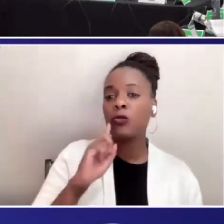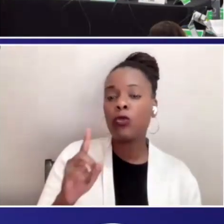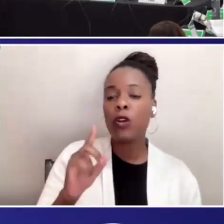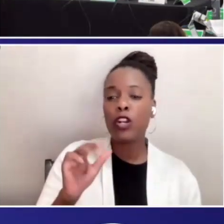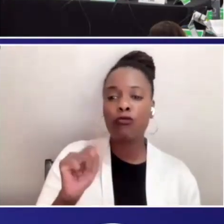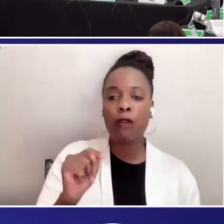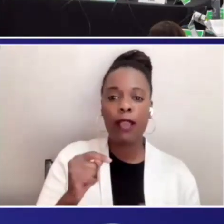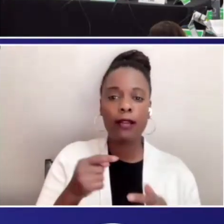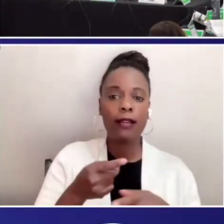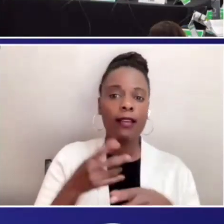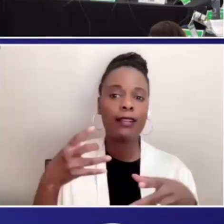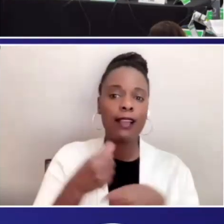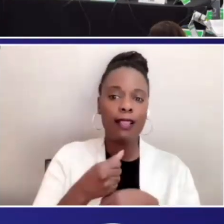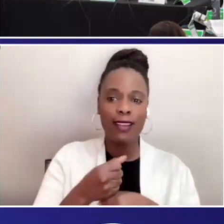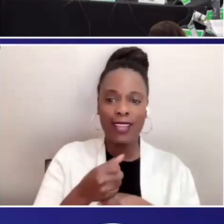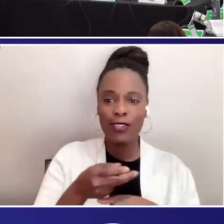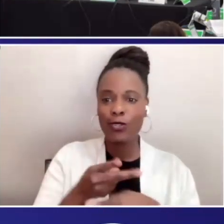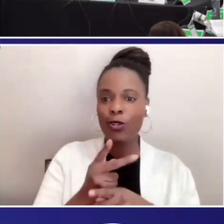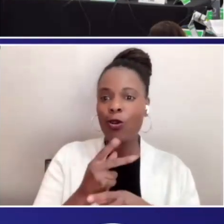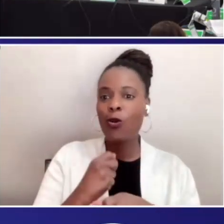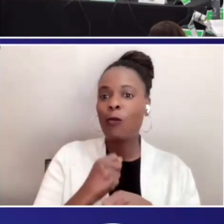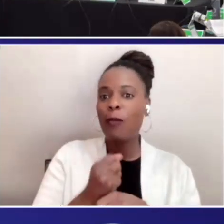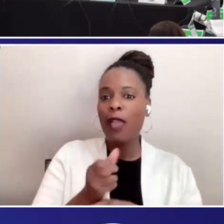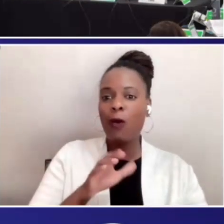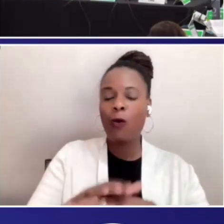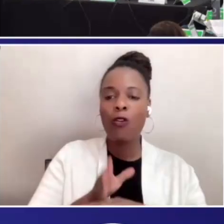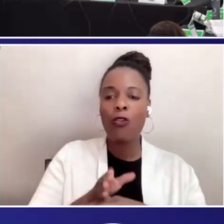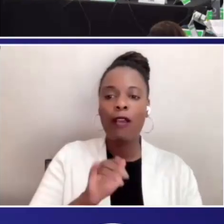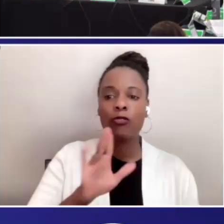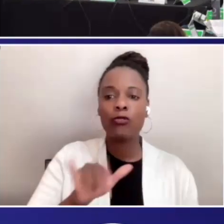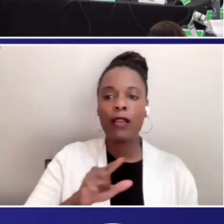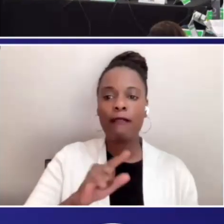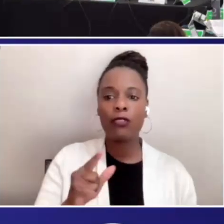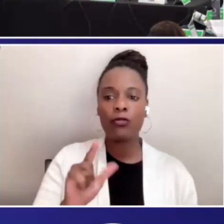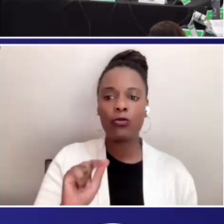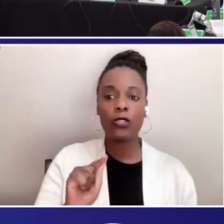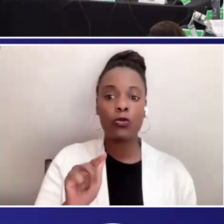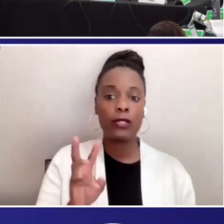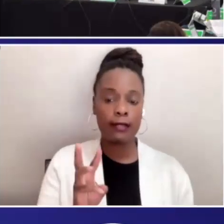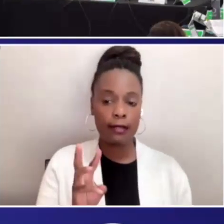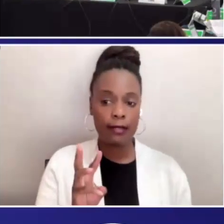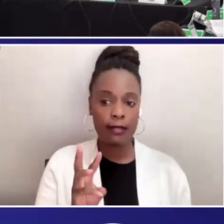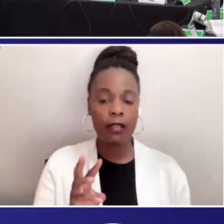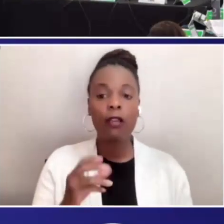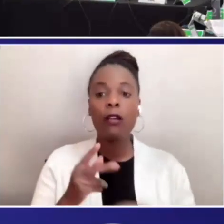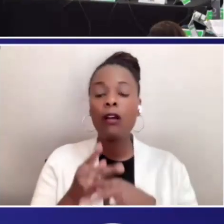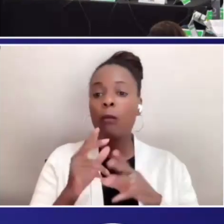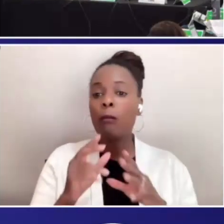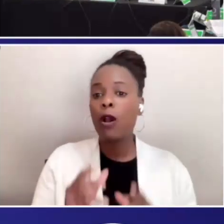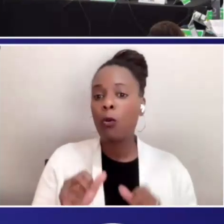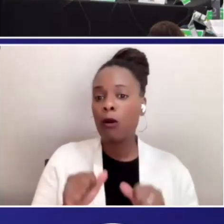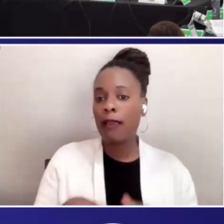Assistance Plan in accordance with Sections 685.208, 209, and may change repayment